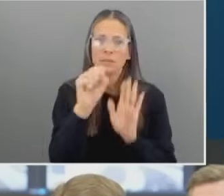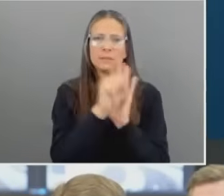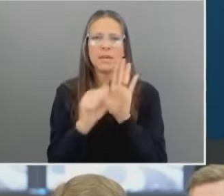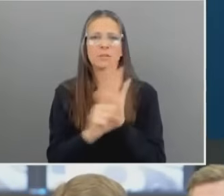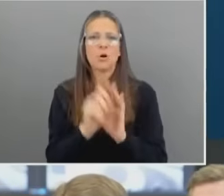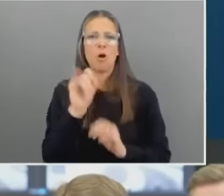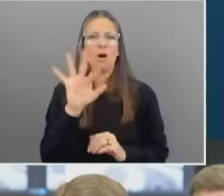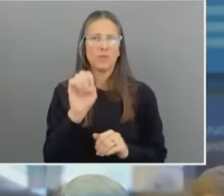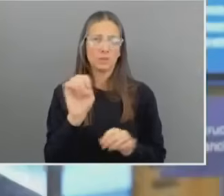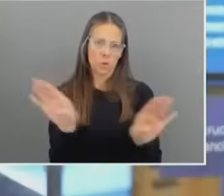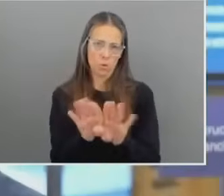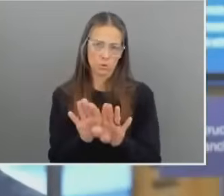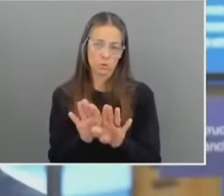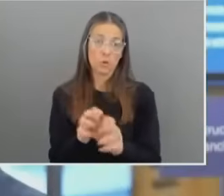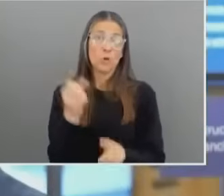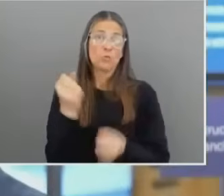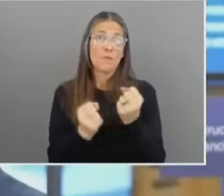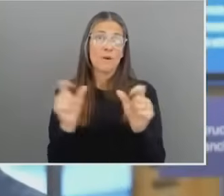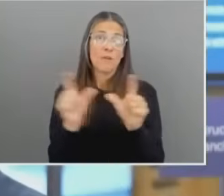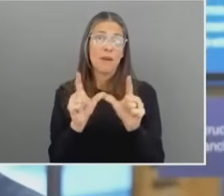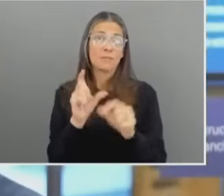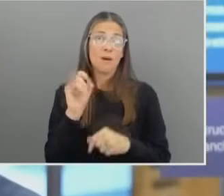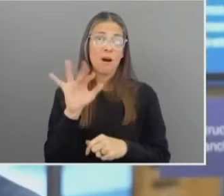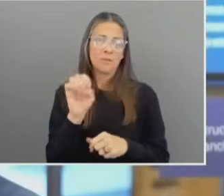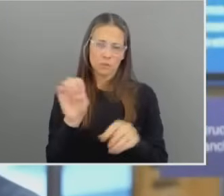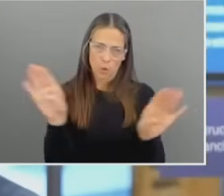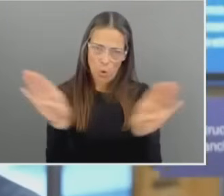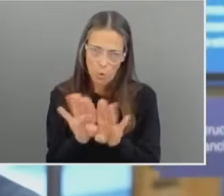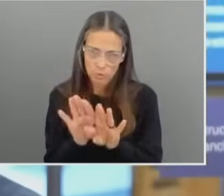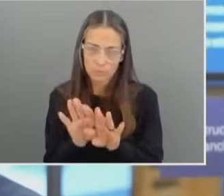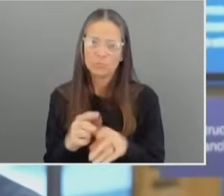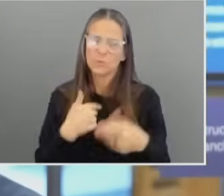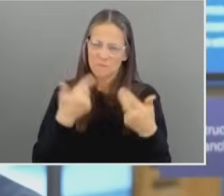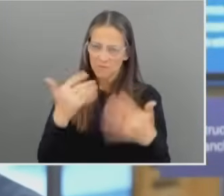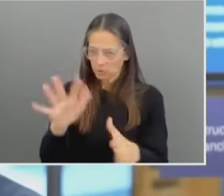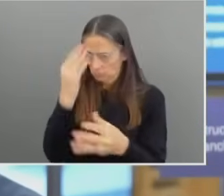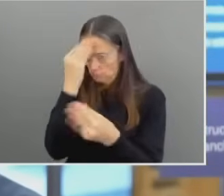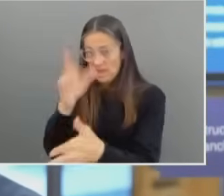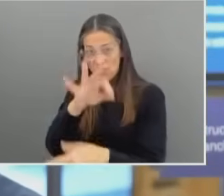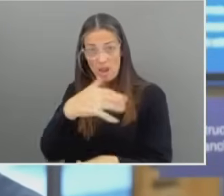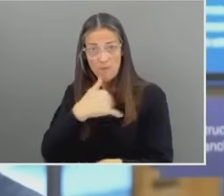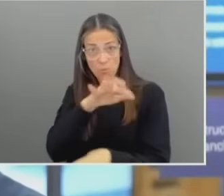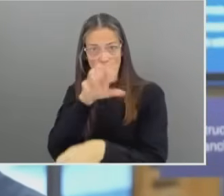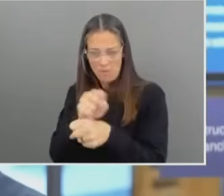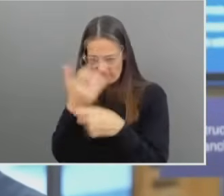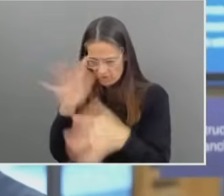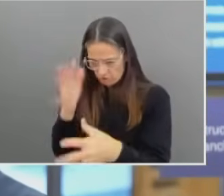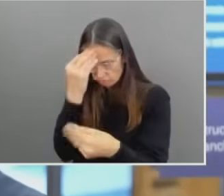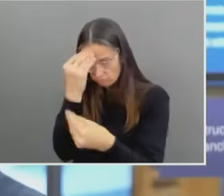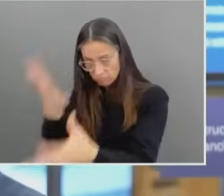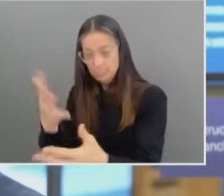NOW REMINDER FOR SAFETY PURPOSES, STATE OFFICES ARE CLOSED TODAY, INCLUDING DRIVERS LICENSE OFFICES.